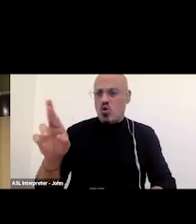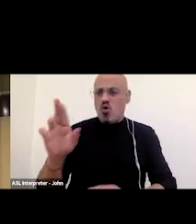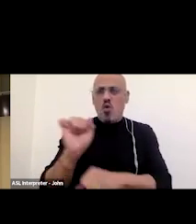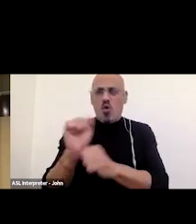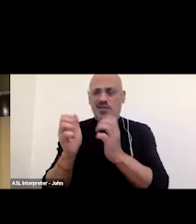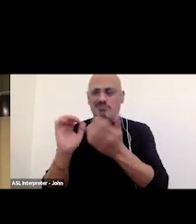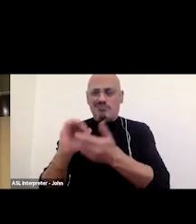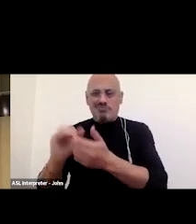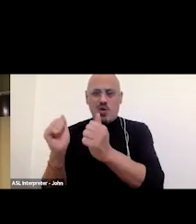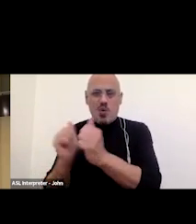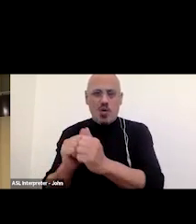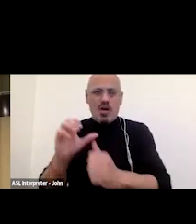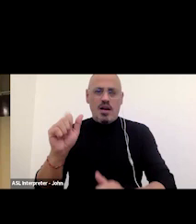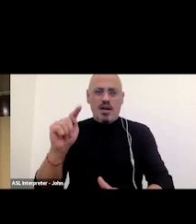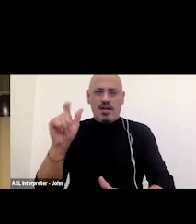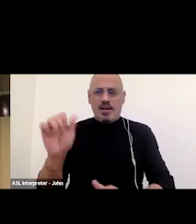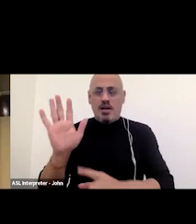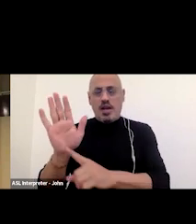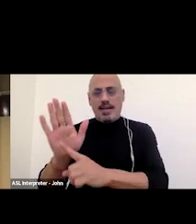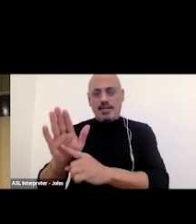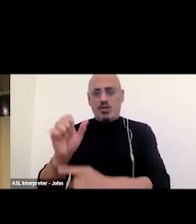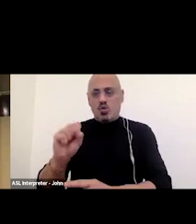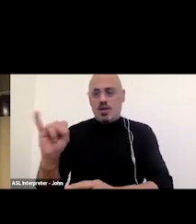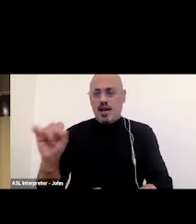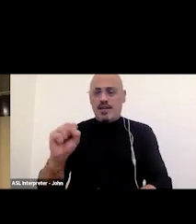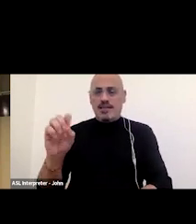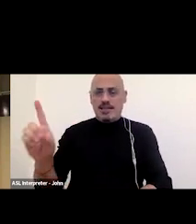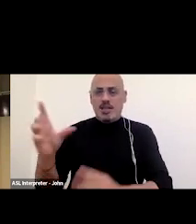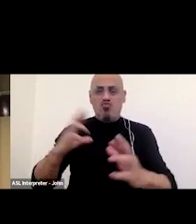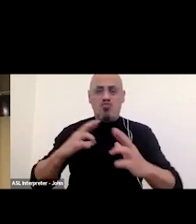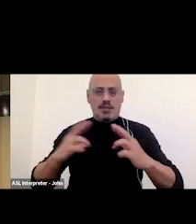on his Social Security disability and Social Security retirement application.